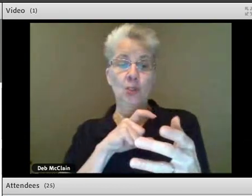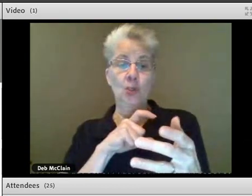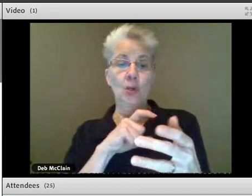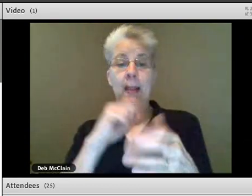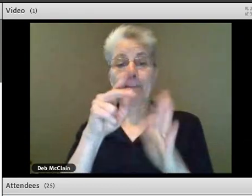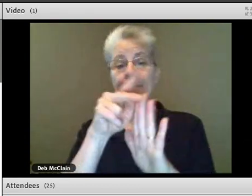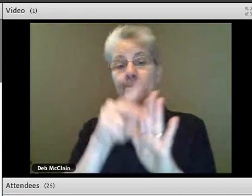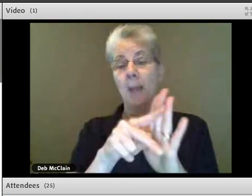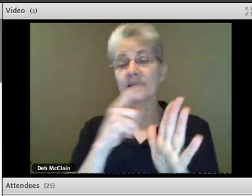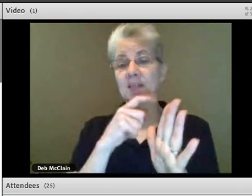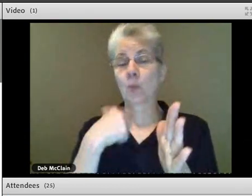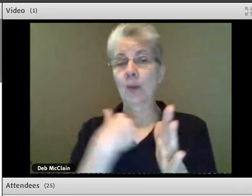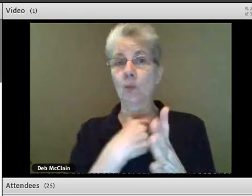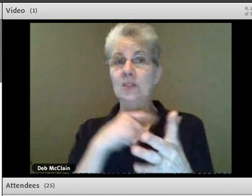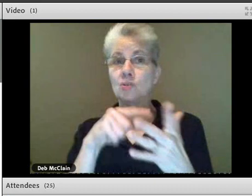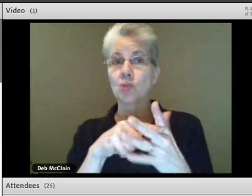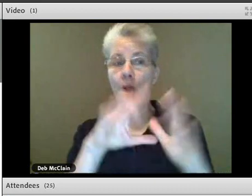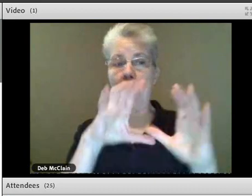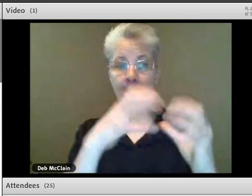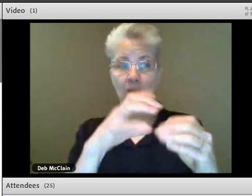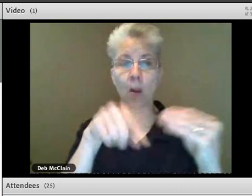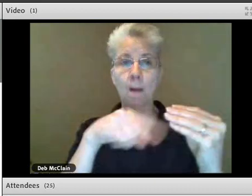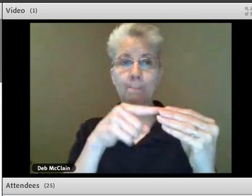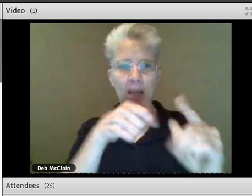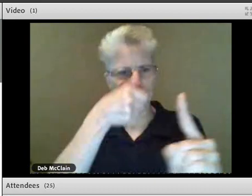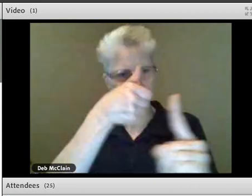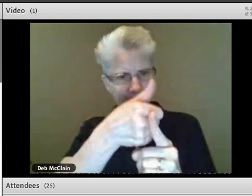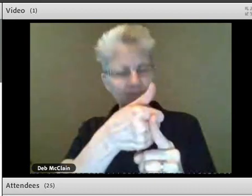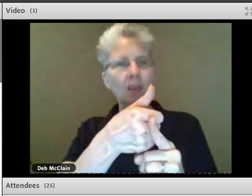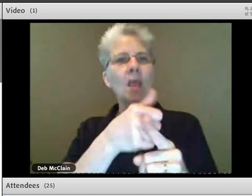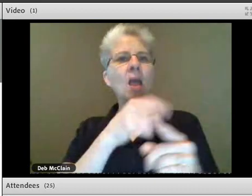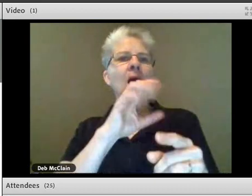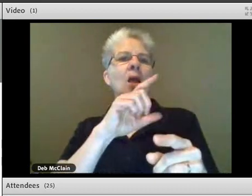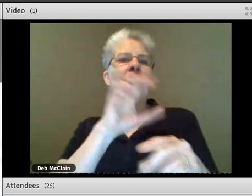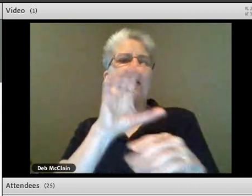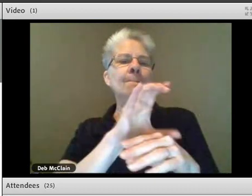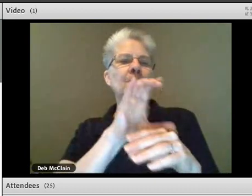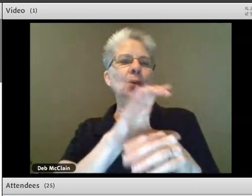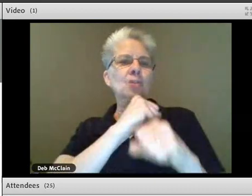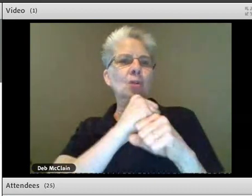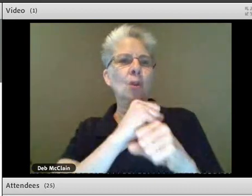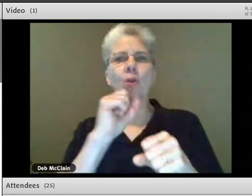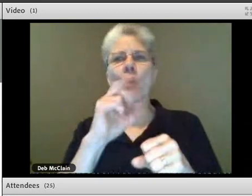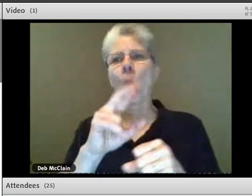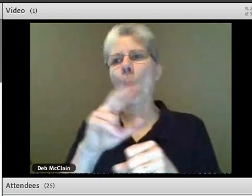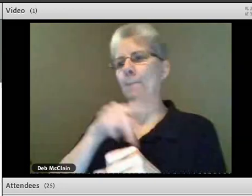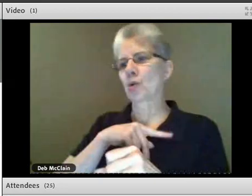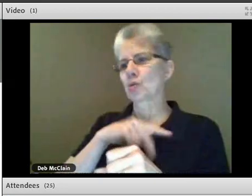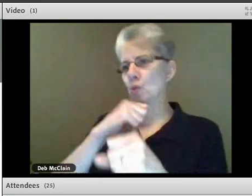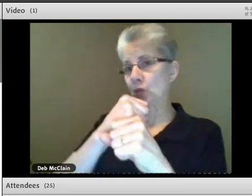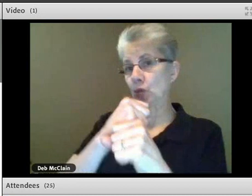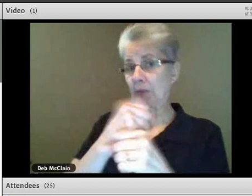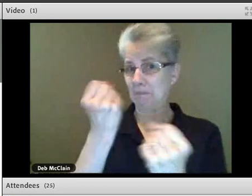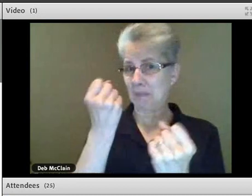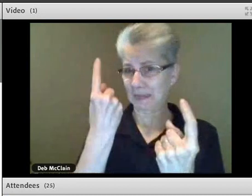we would have a module based on computer security. Then we'd have a module based on personal security. Does that make sense?